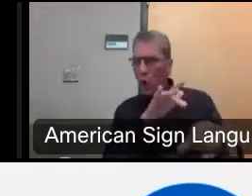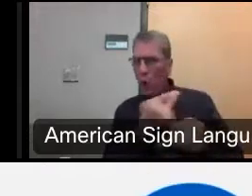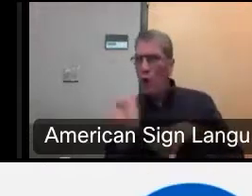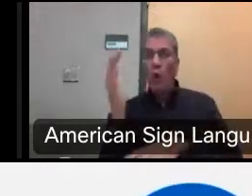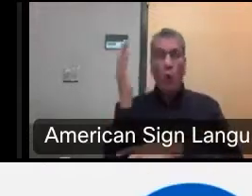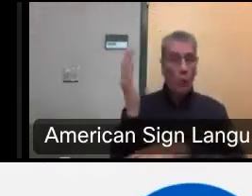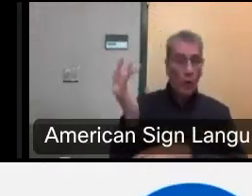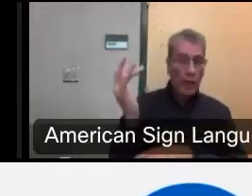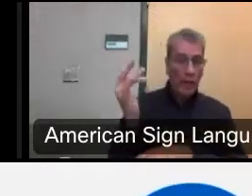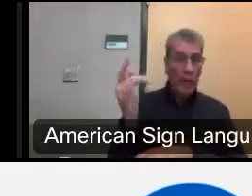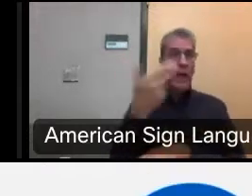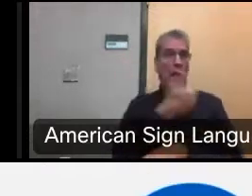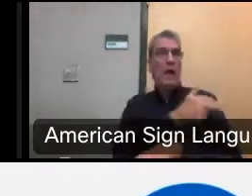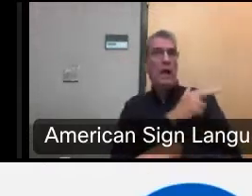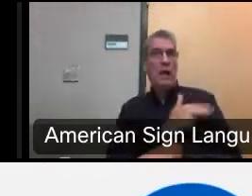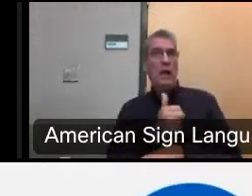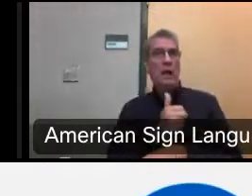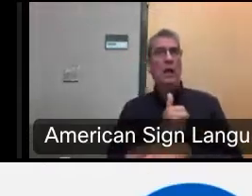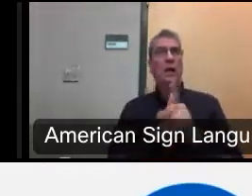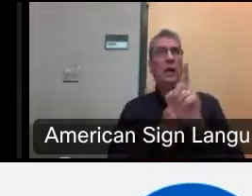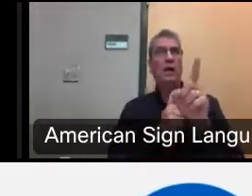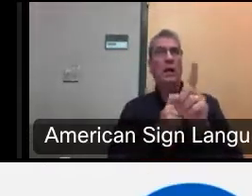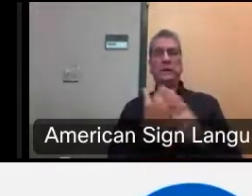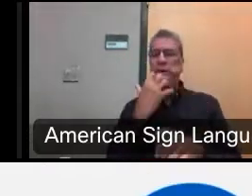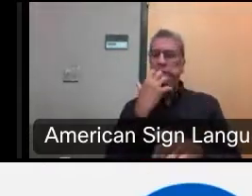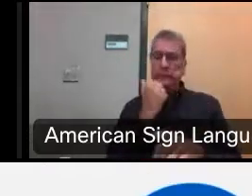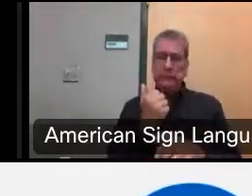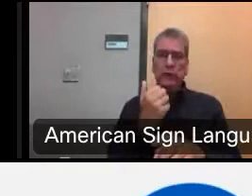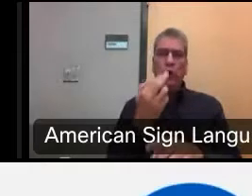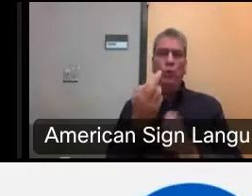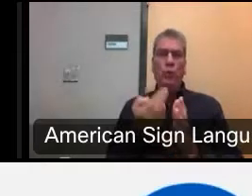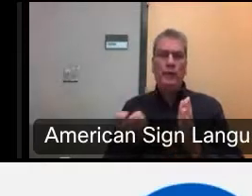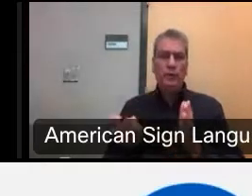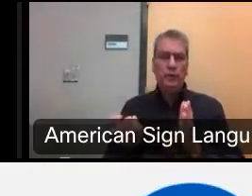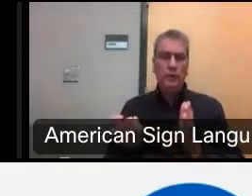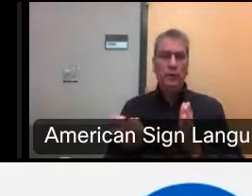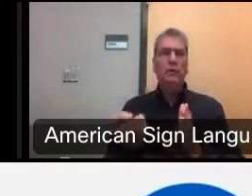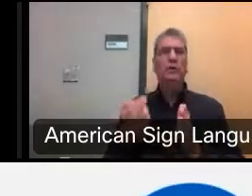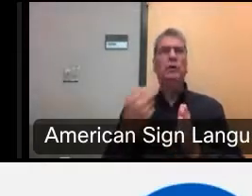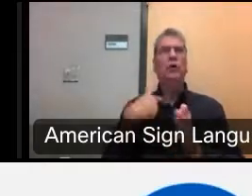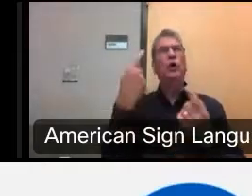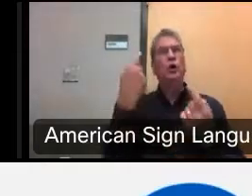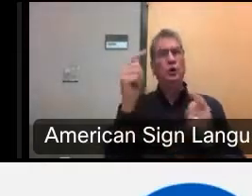Well, hospitals are a precious resource, they you can try and expand their capacity,